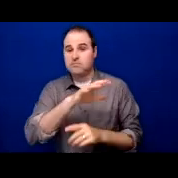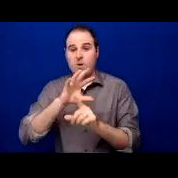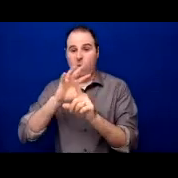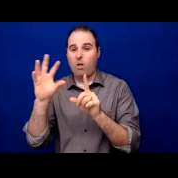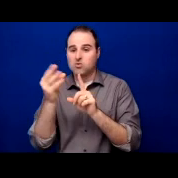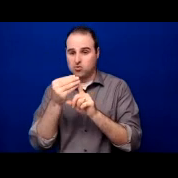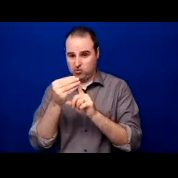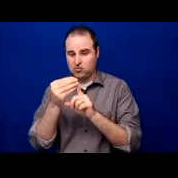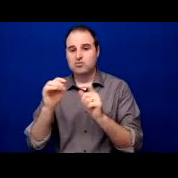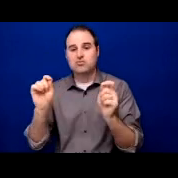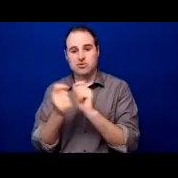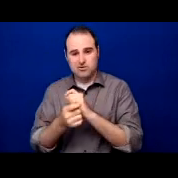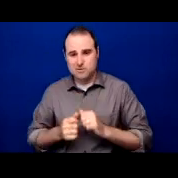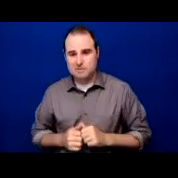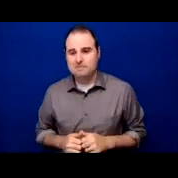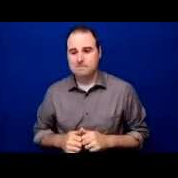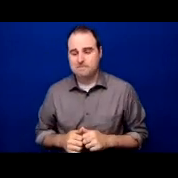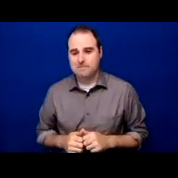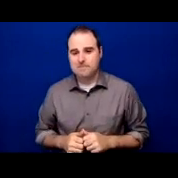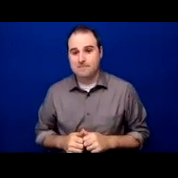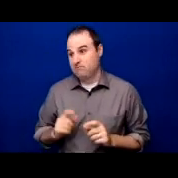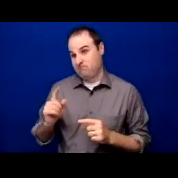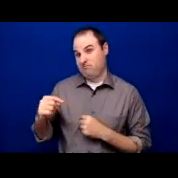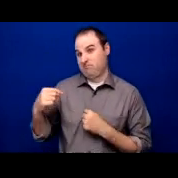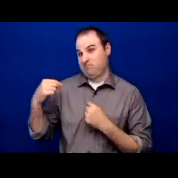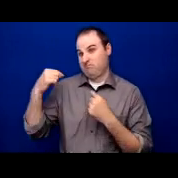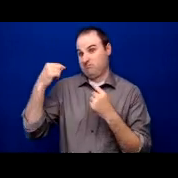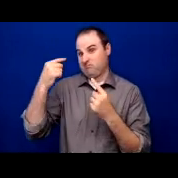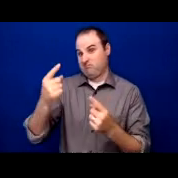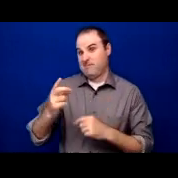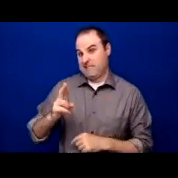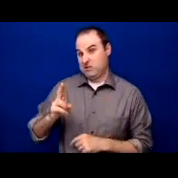been a historical way of of addressing student needs is to make assumptions